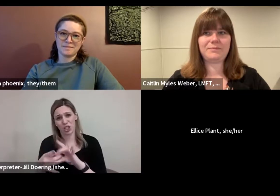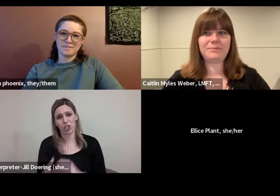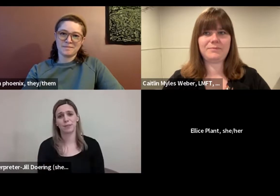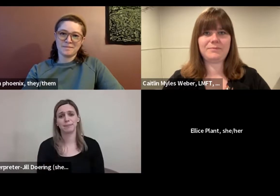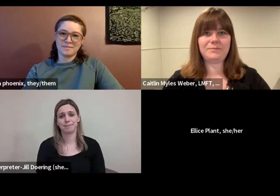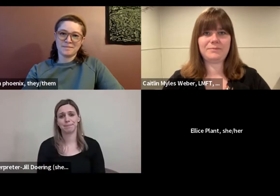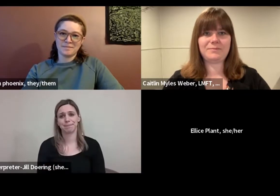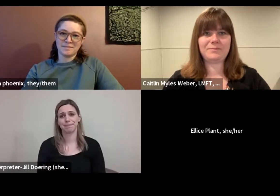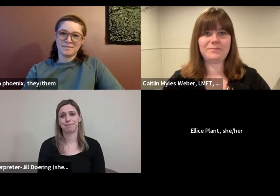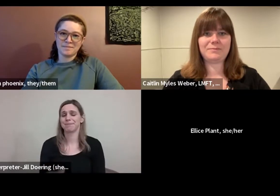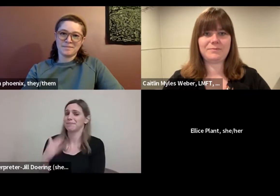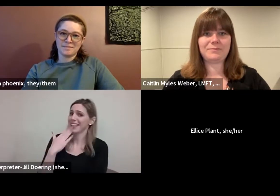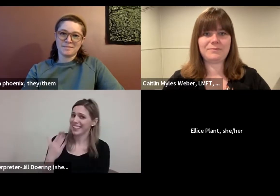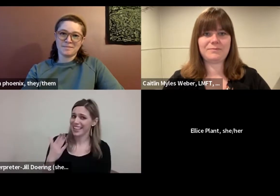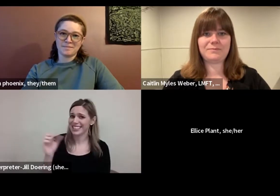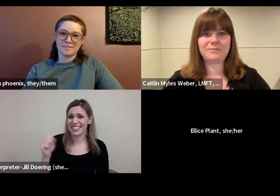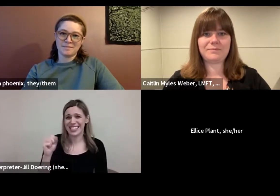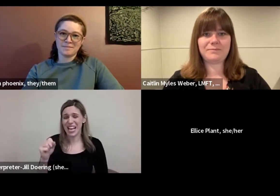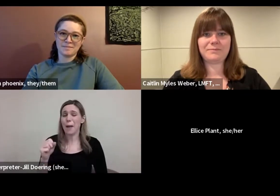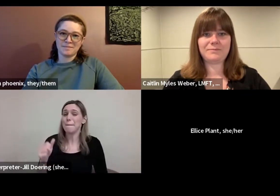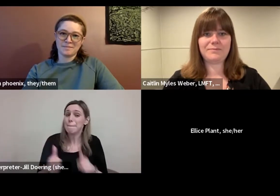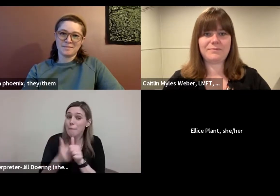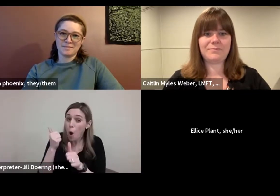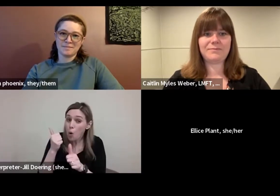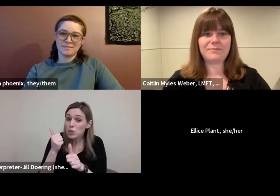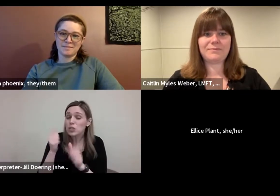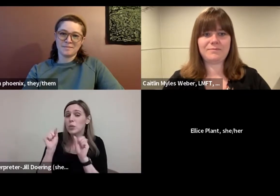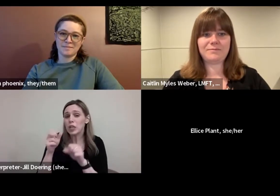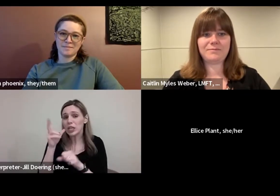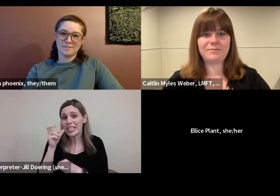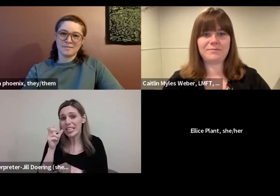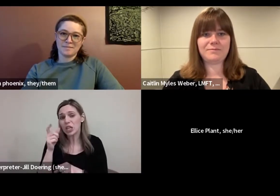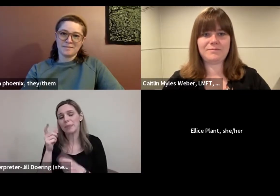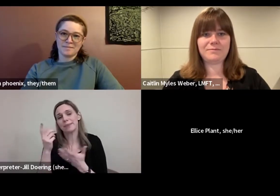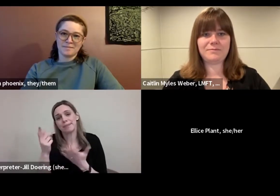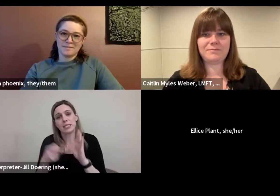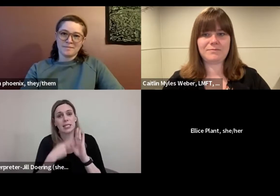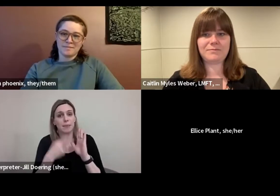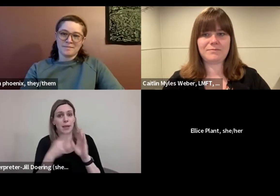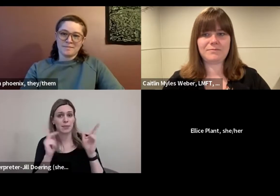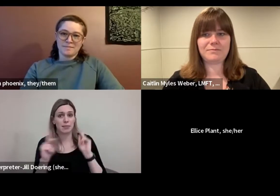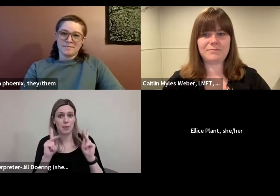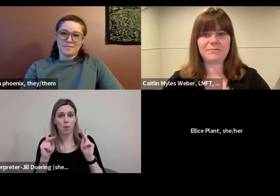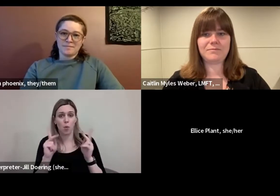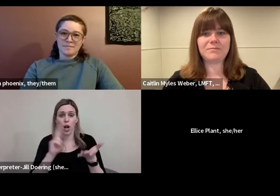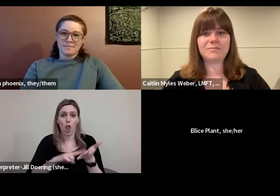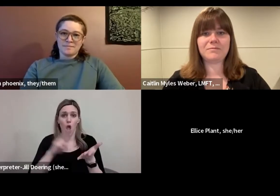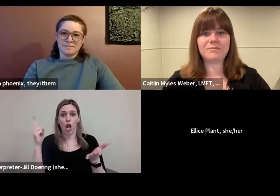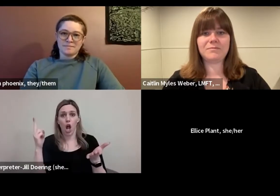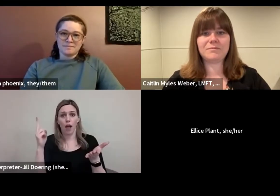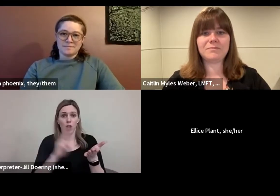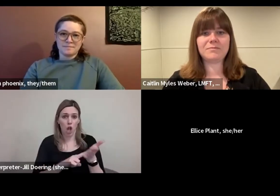Thanks, yeah, most of that came through so I know sometimes if people wanna log back out and log back in, that can sometimes help.